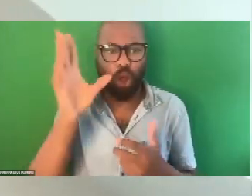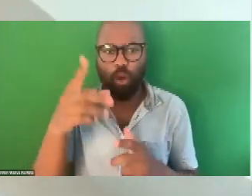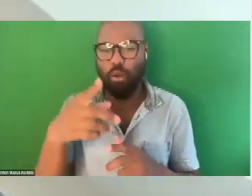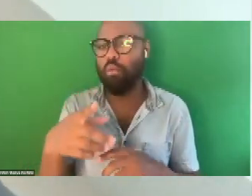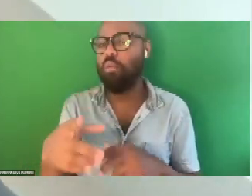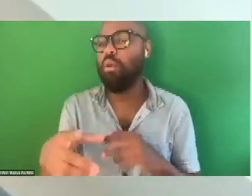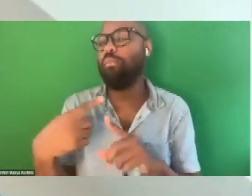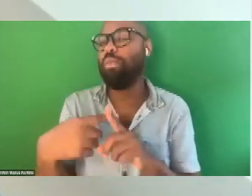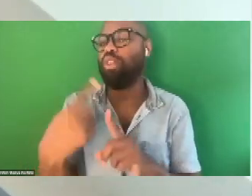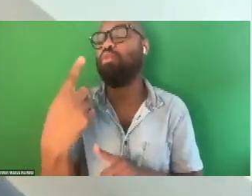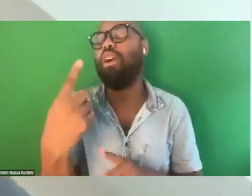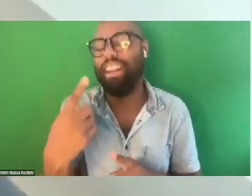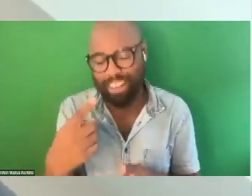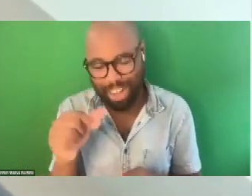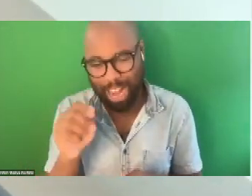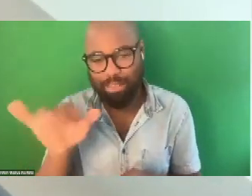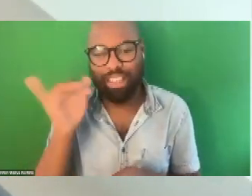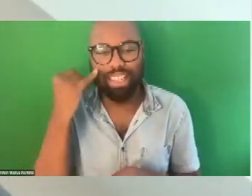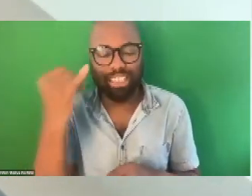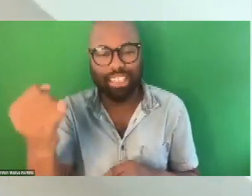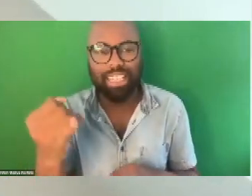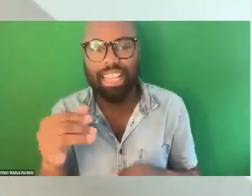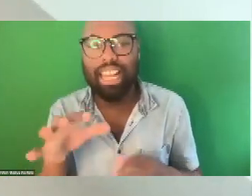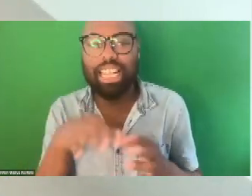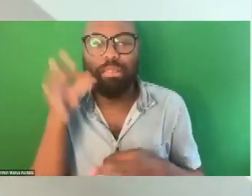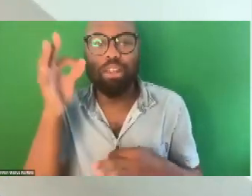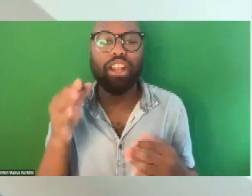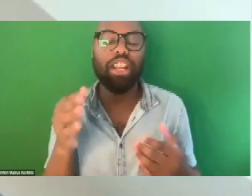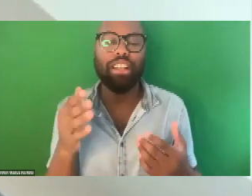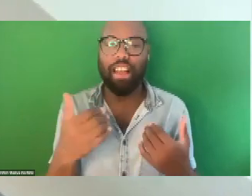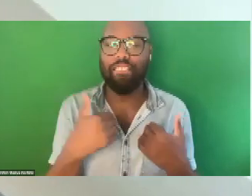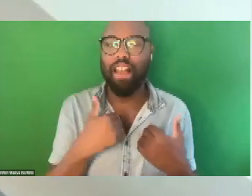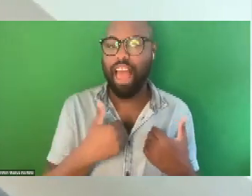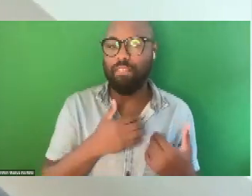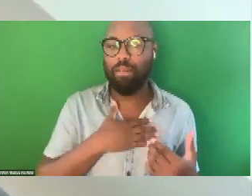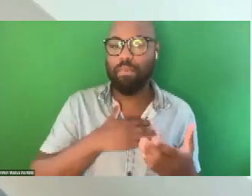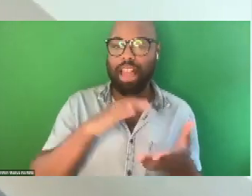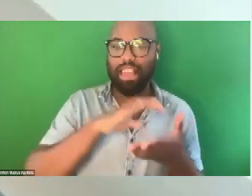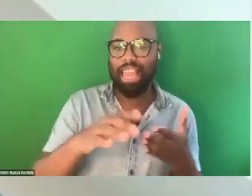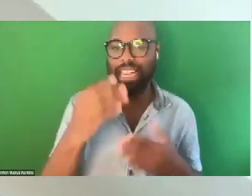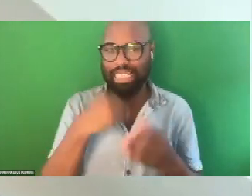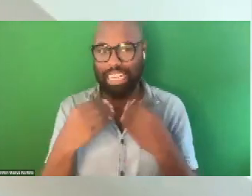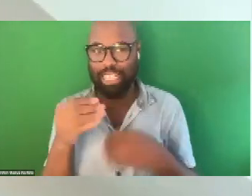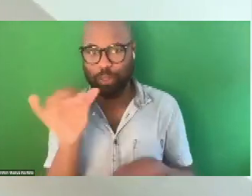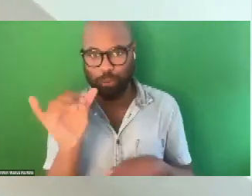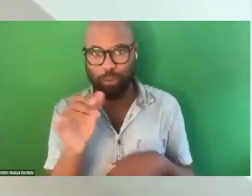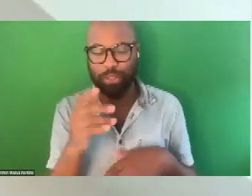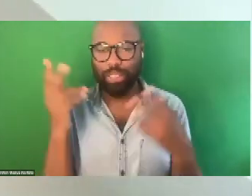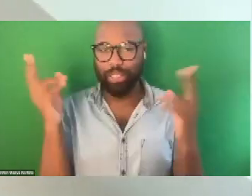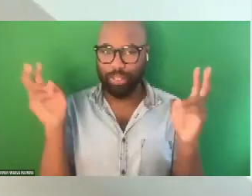and then in the spirit of having my cake and eat it two, I will also say,